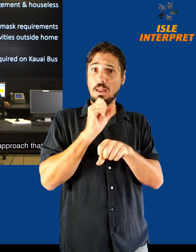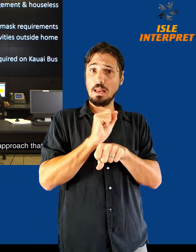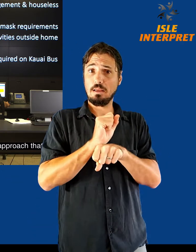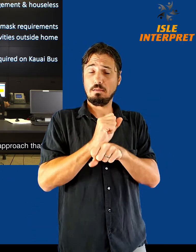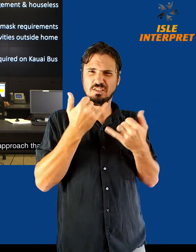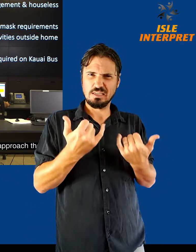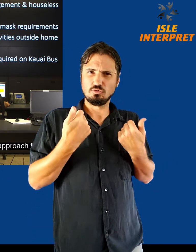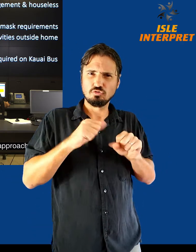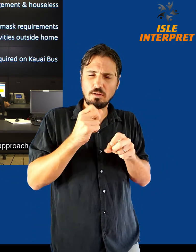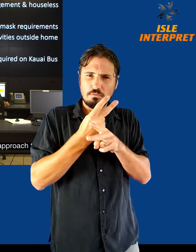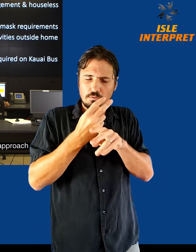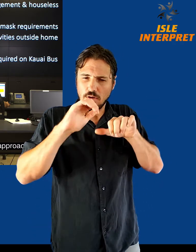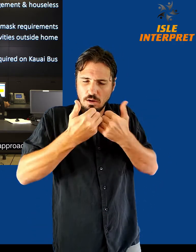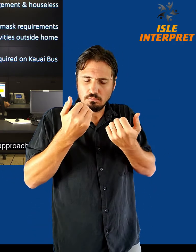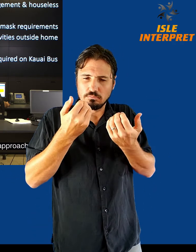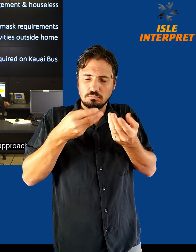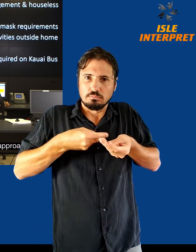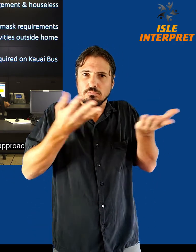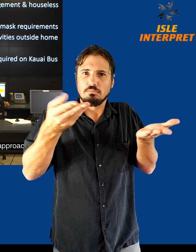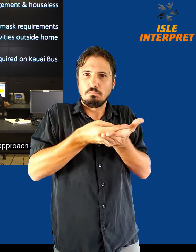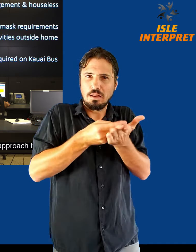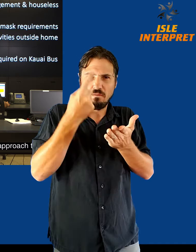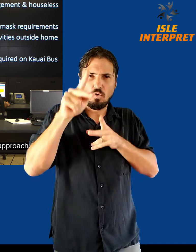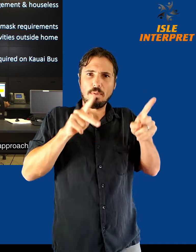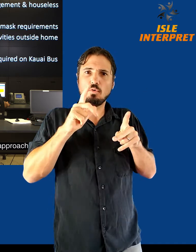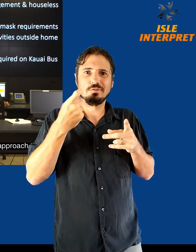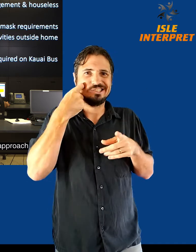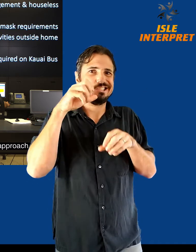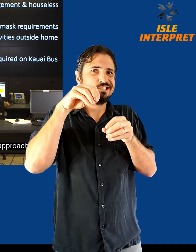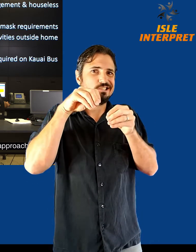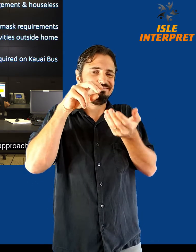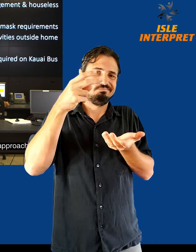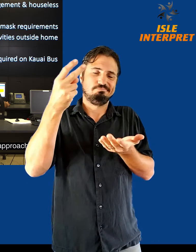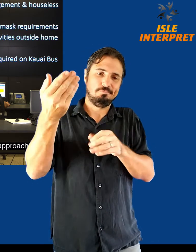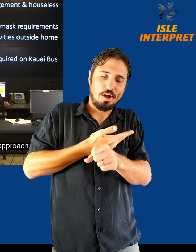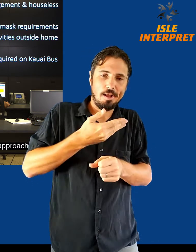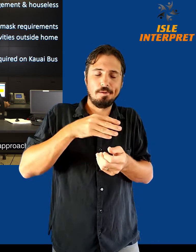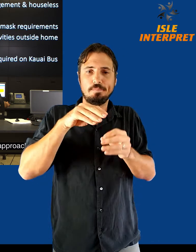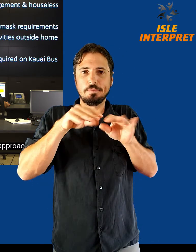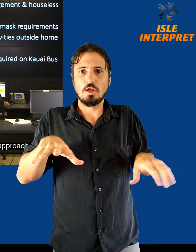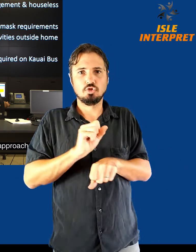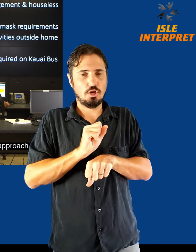that are direly needed. Meanwhile, we are looking at ways to take a phased approach that will allow people